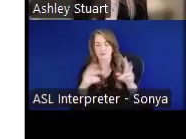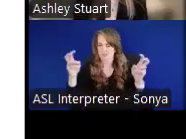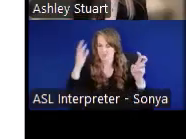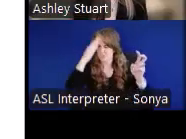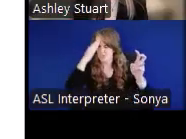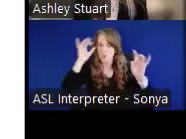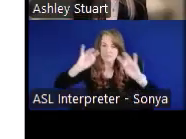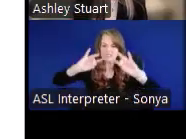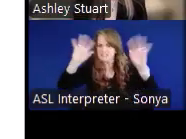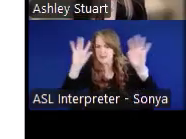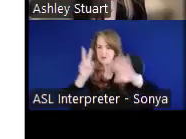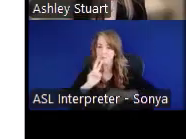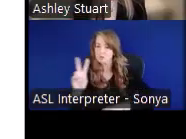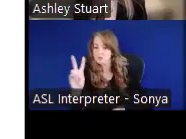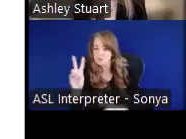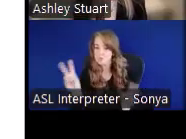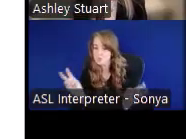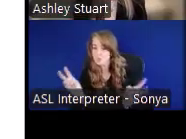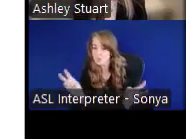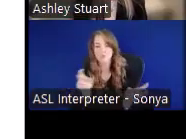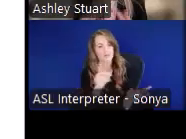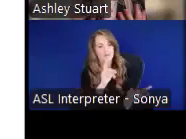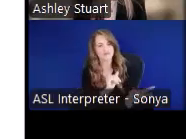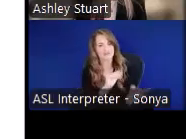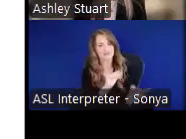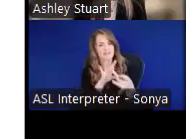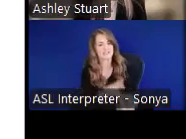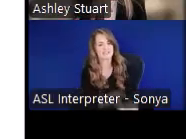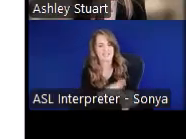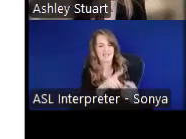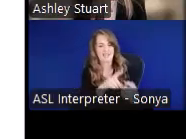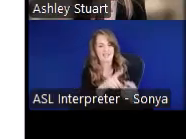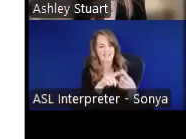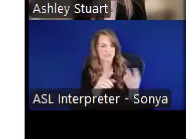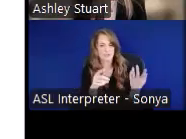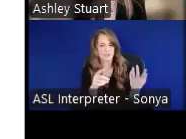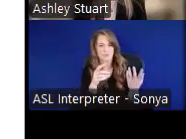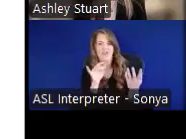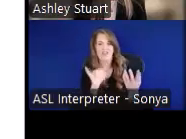they really are in large part a product of this gap in language.